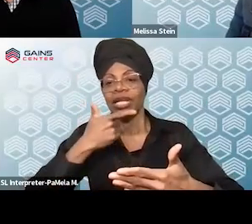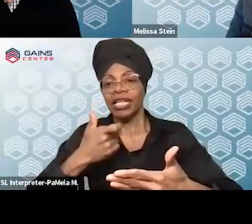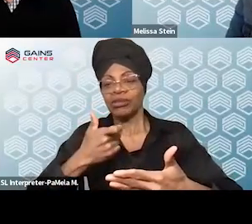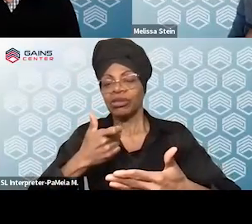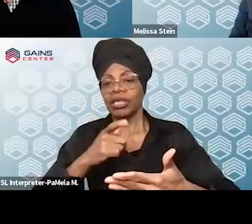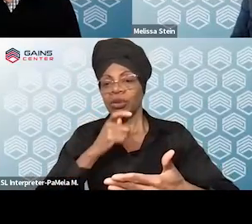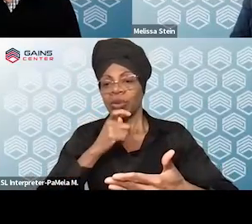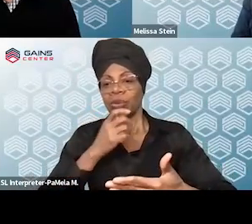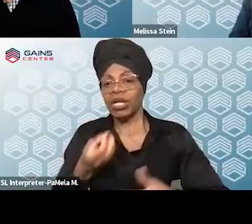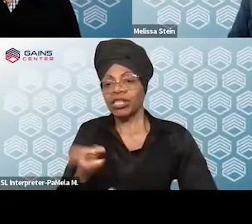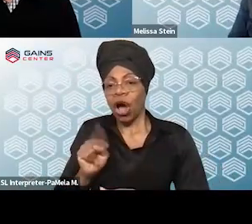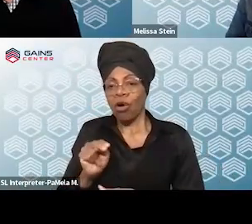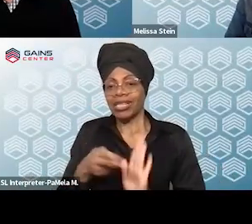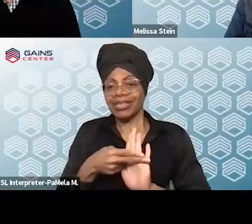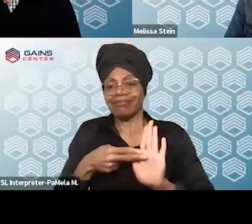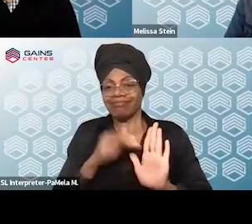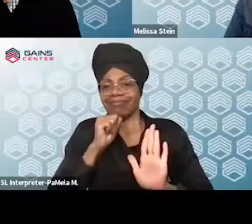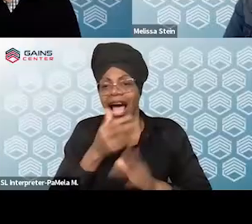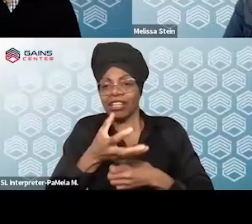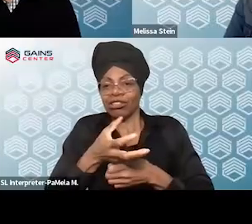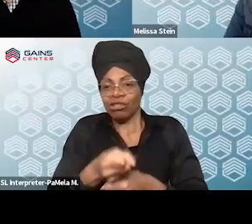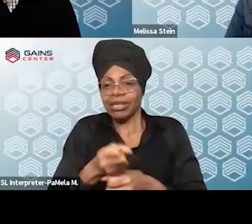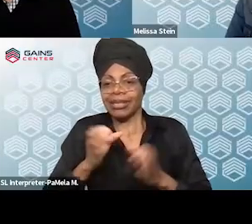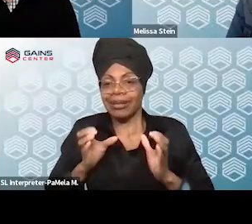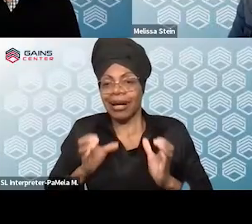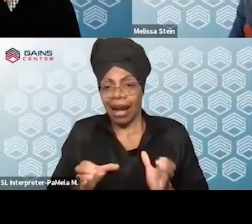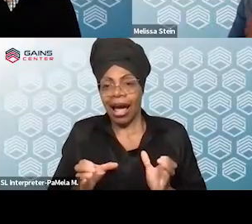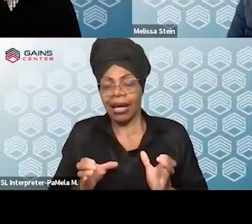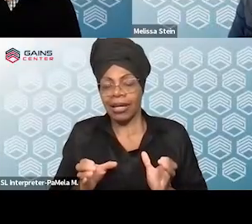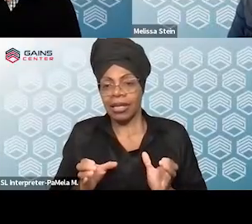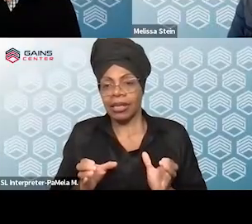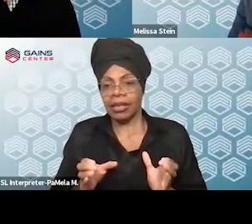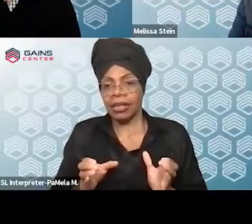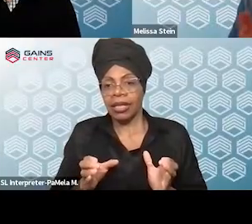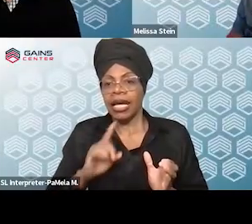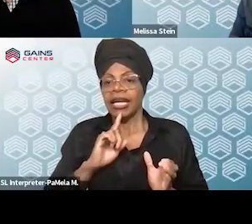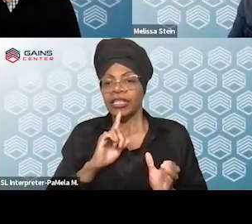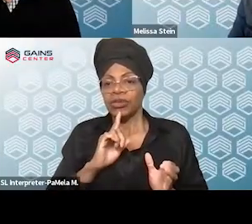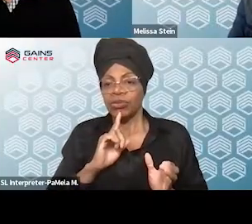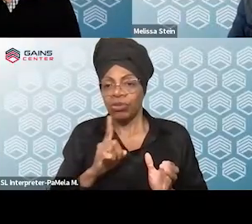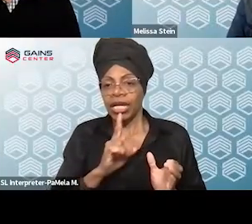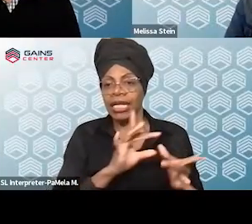with the stigma of not trusting the client. You know, that just really goes in line with what you were just saying.